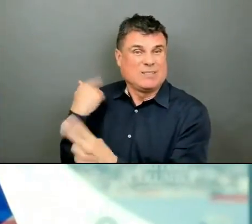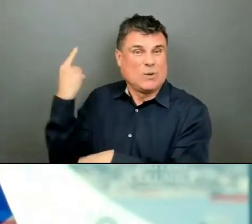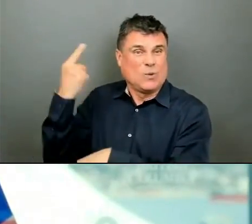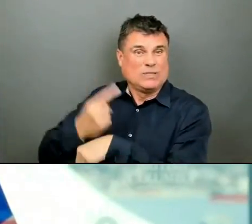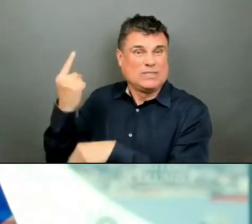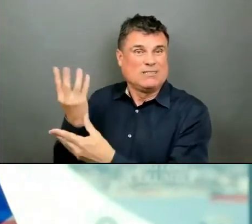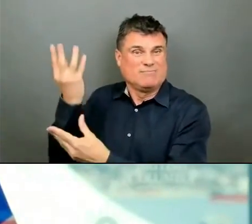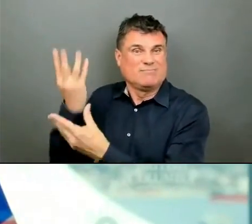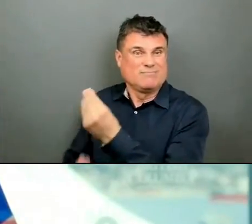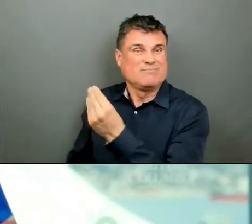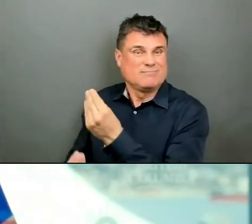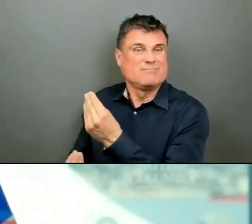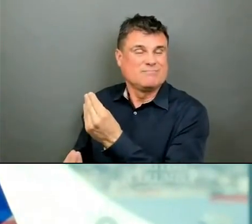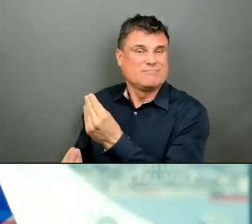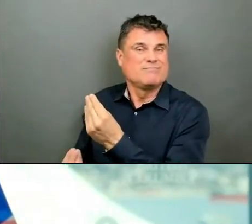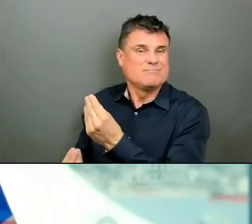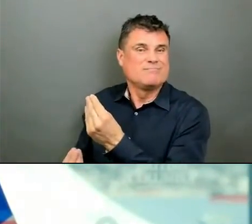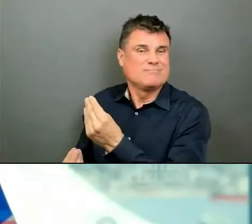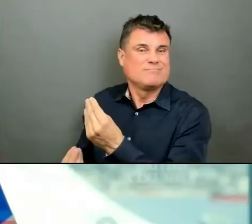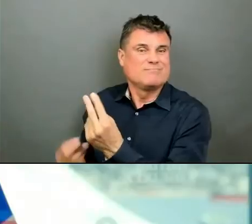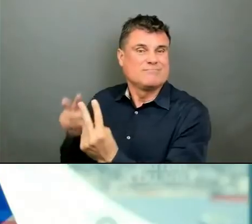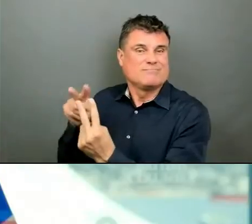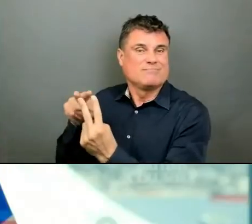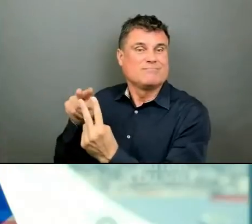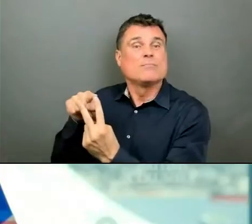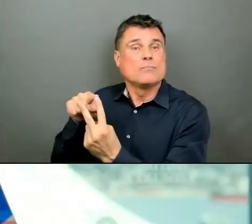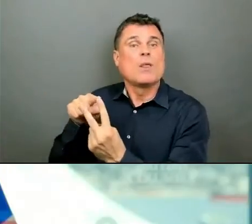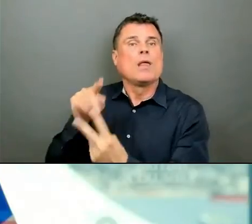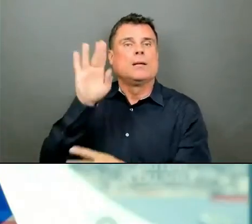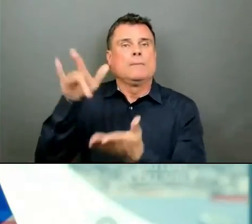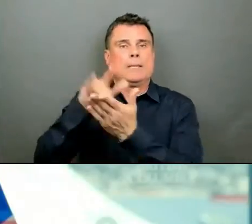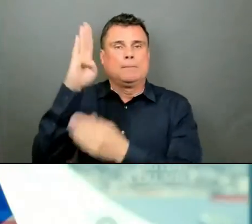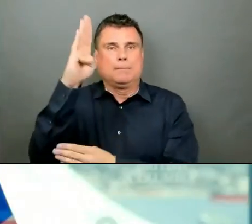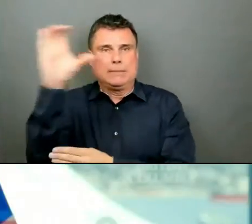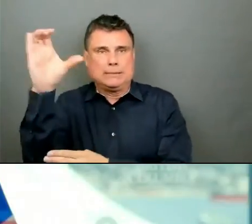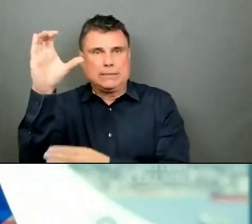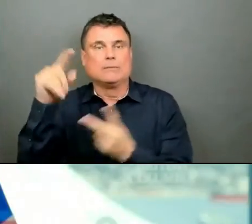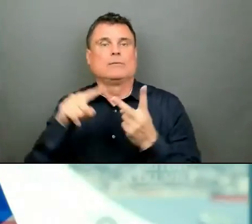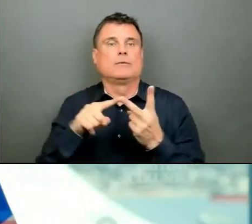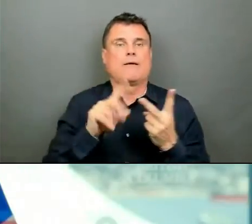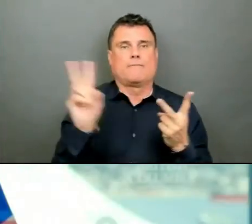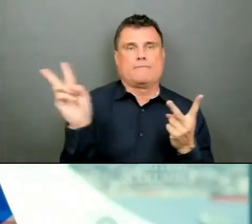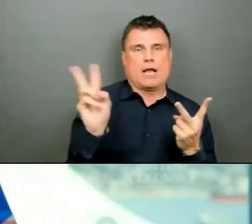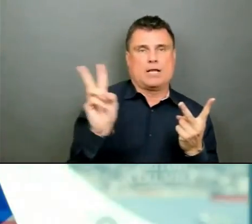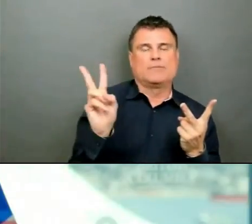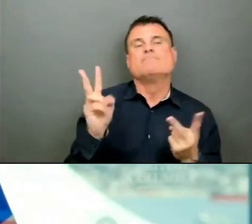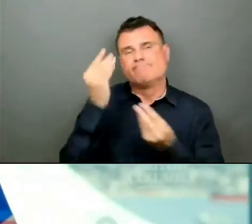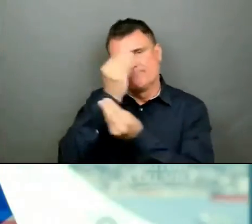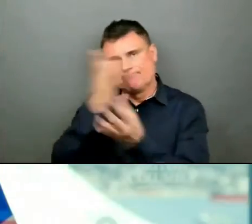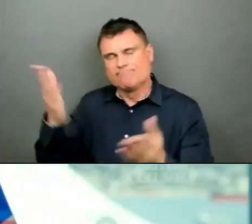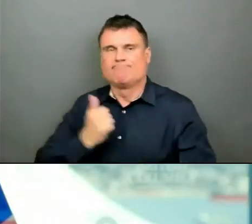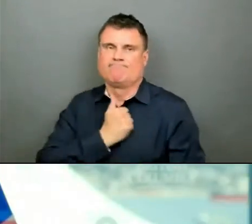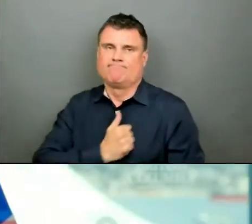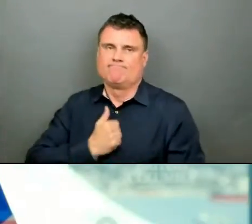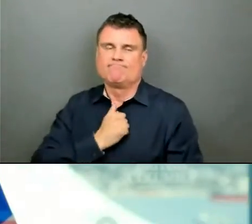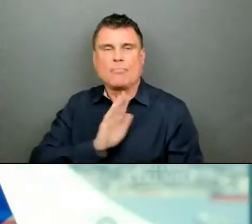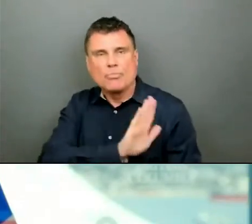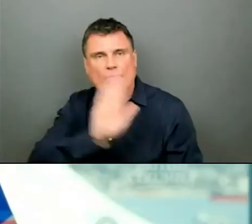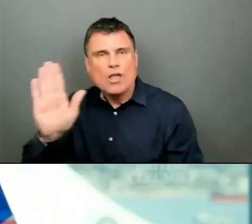COVID in the last 24 hours. We know in part because of the restrictions that are in